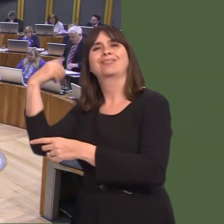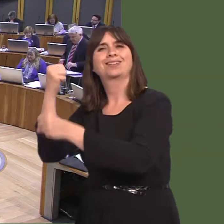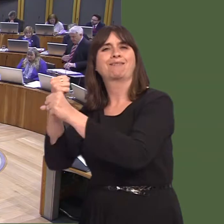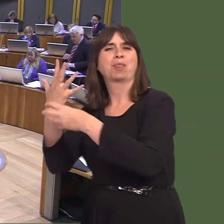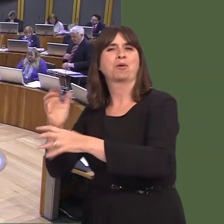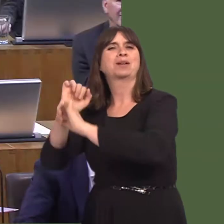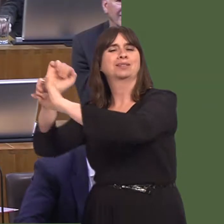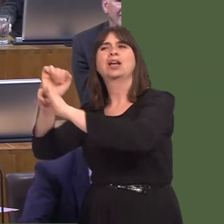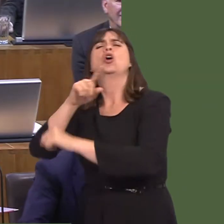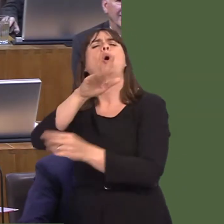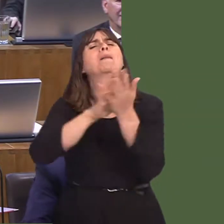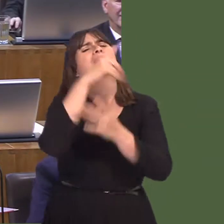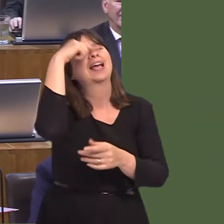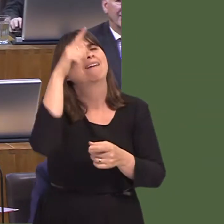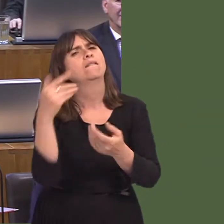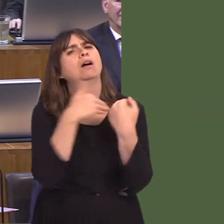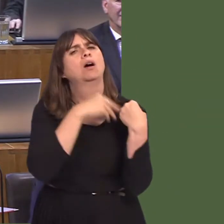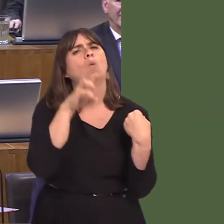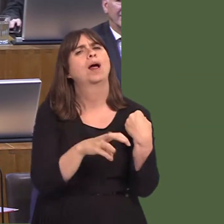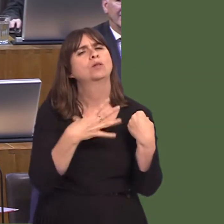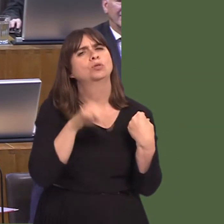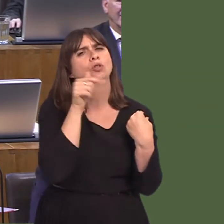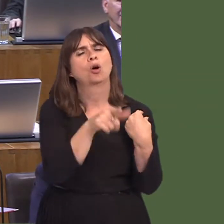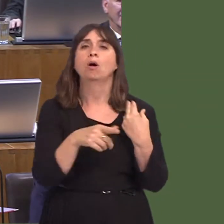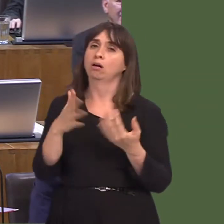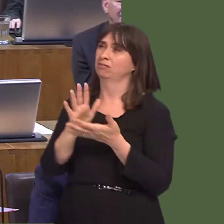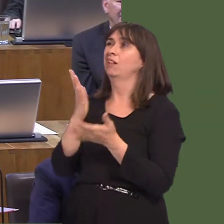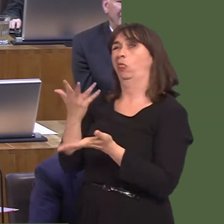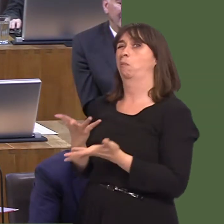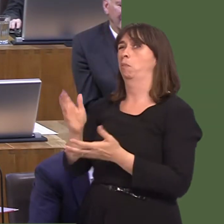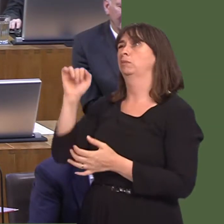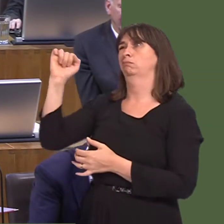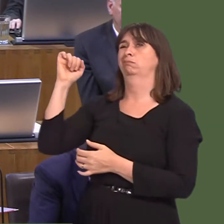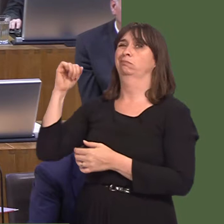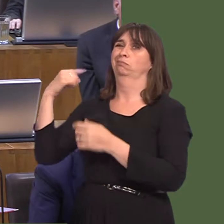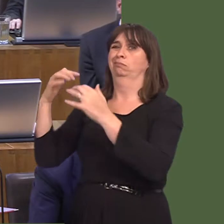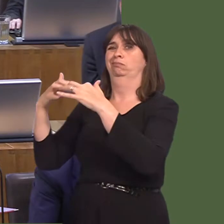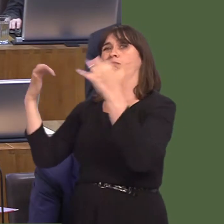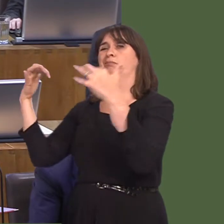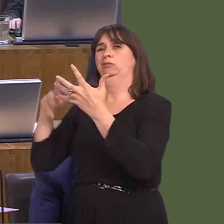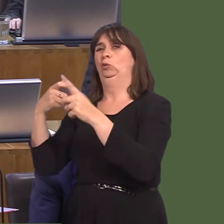if it was devolved. Carwyn Jones AM: óso, it's a matter for them to examine how best to increase turnout for